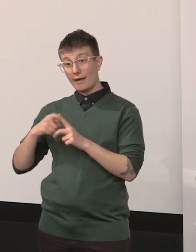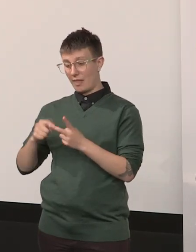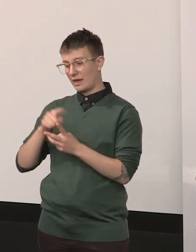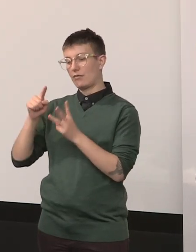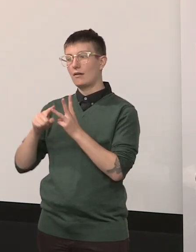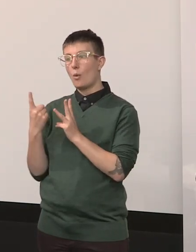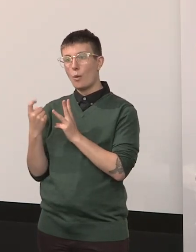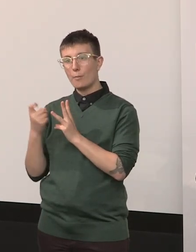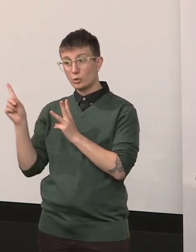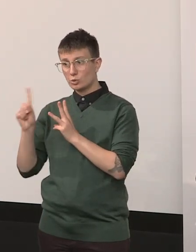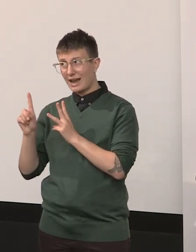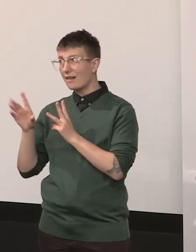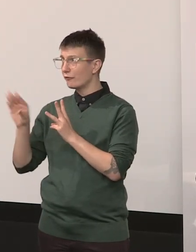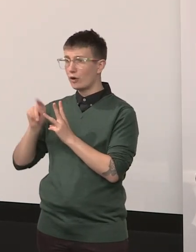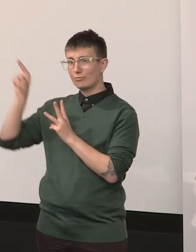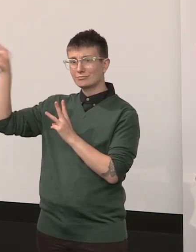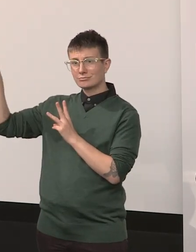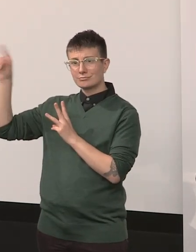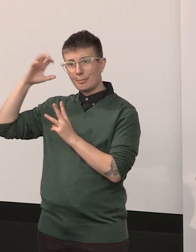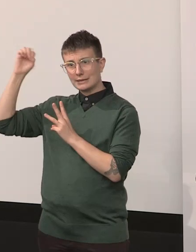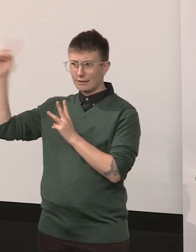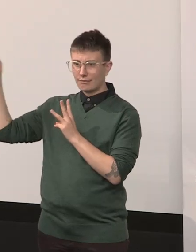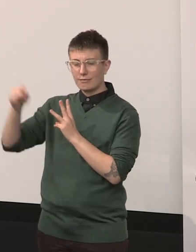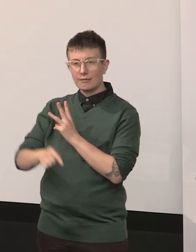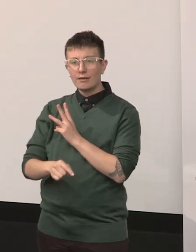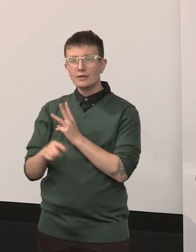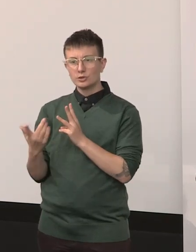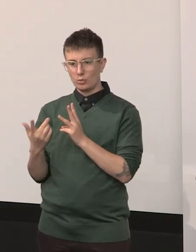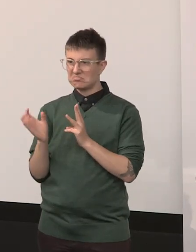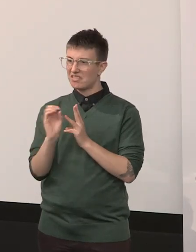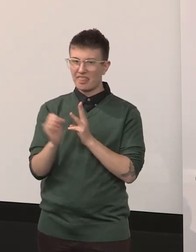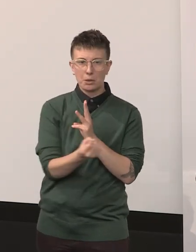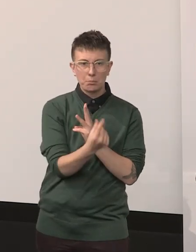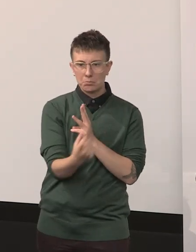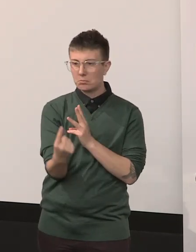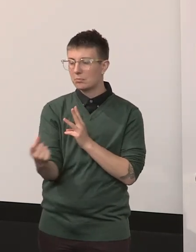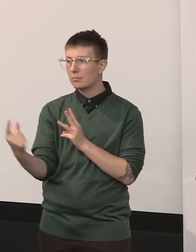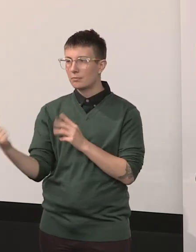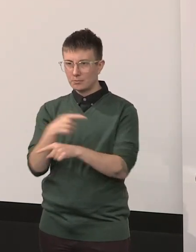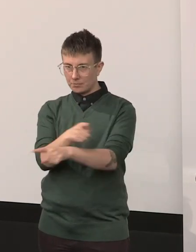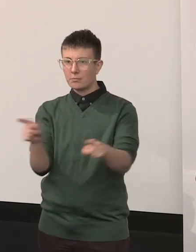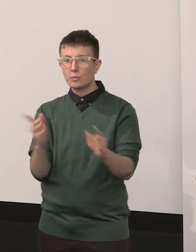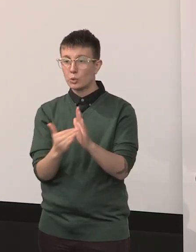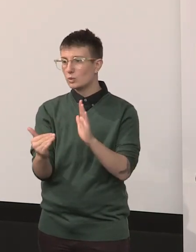one today, have clearly come in across the border. I can't think of any explanation of